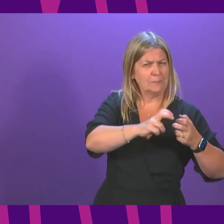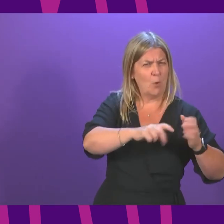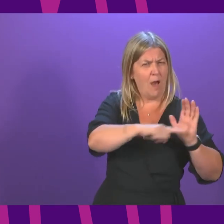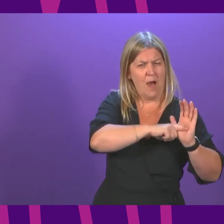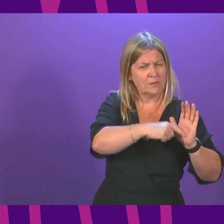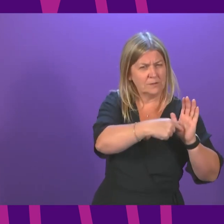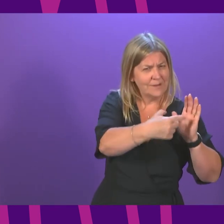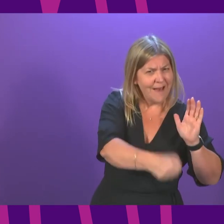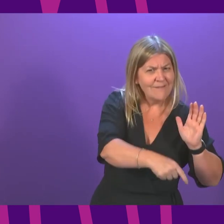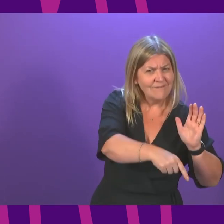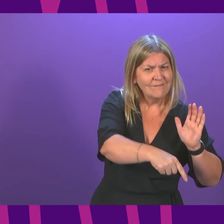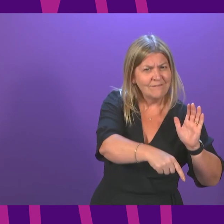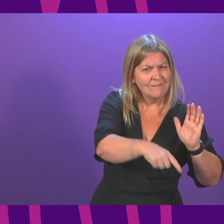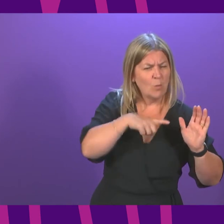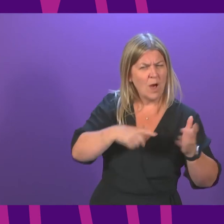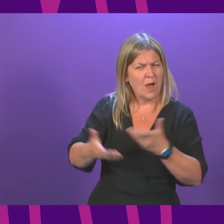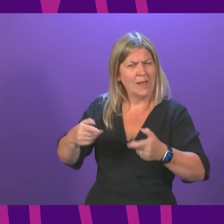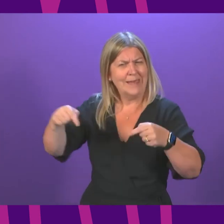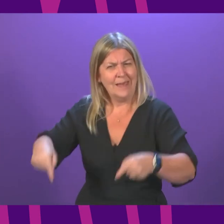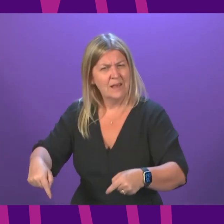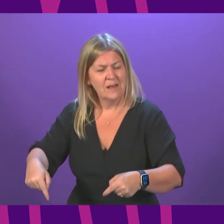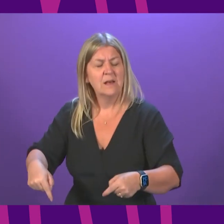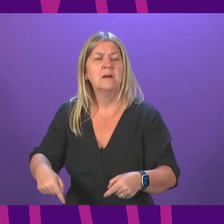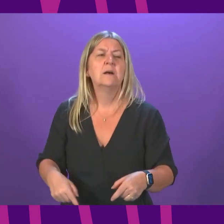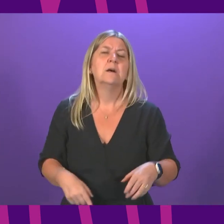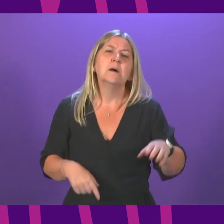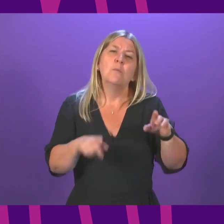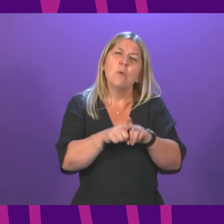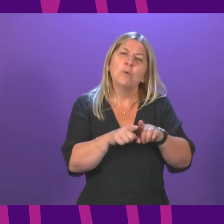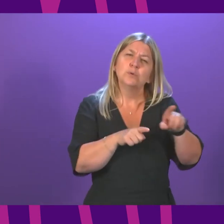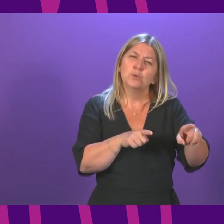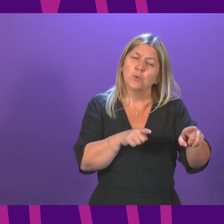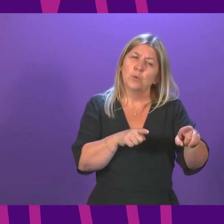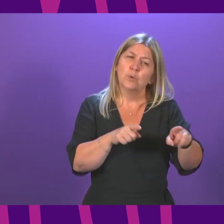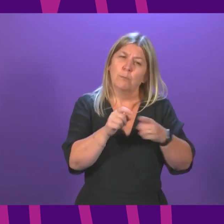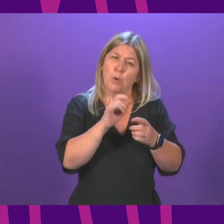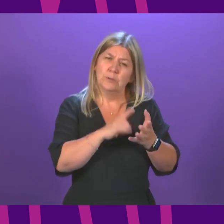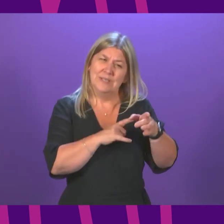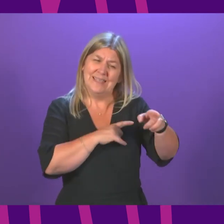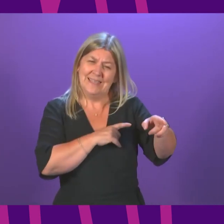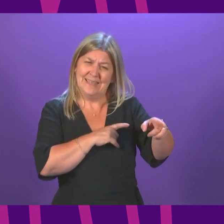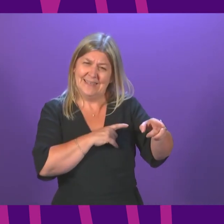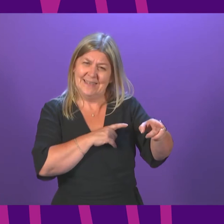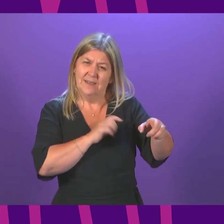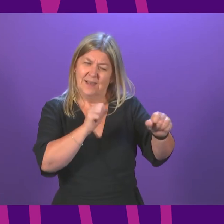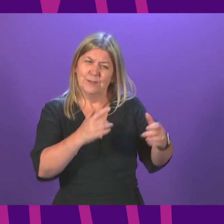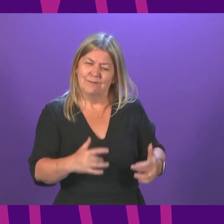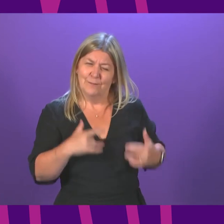Secondly, I want to counter the view that funds have been allocated to transportation